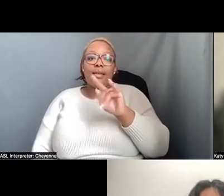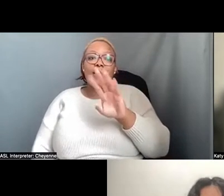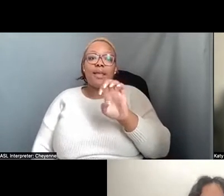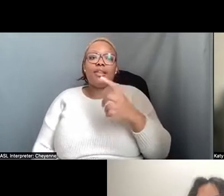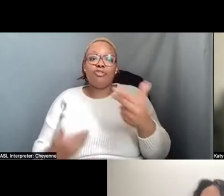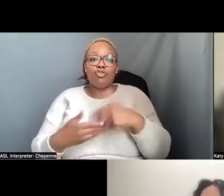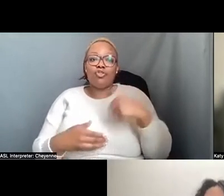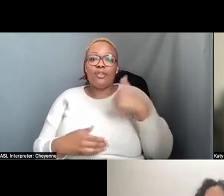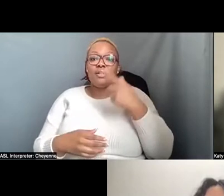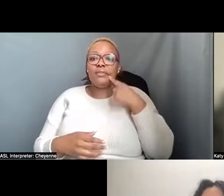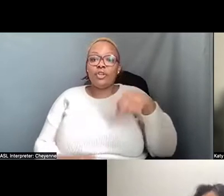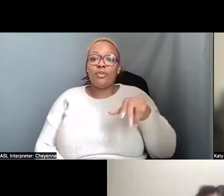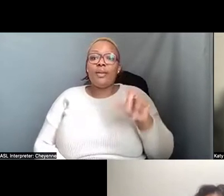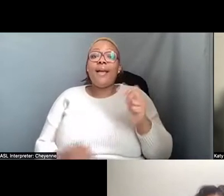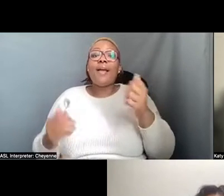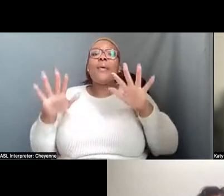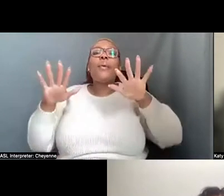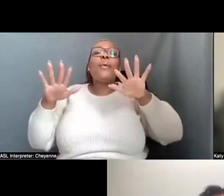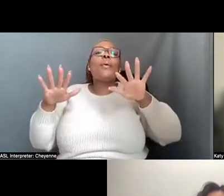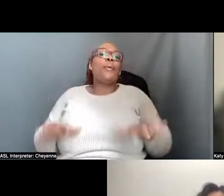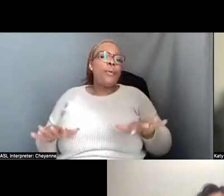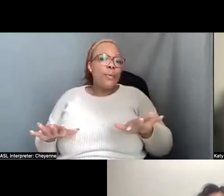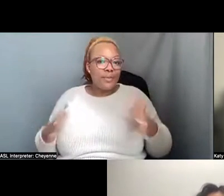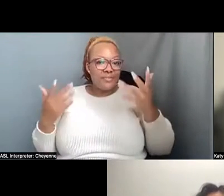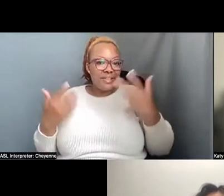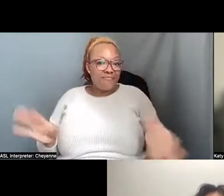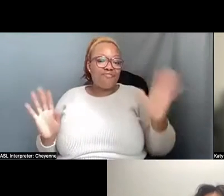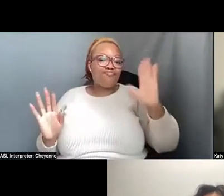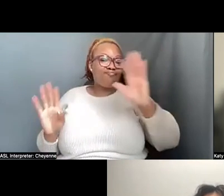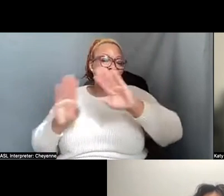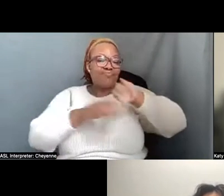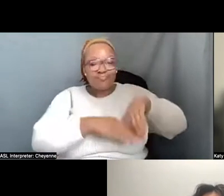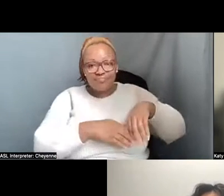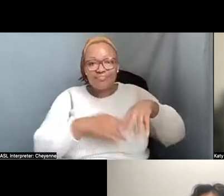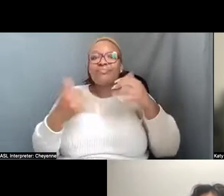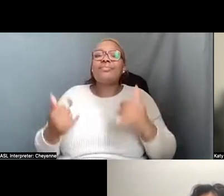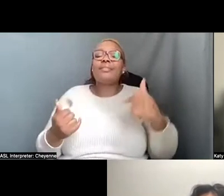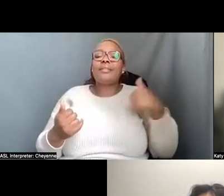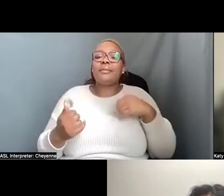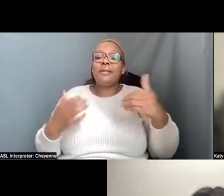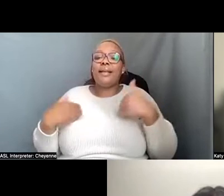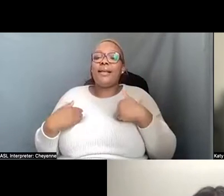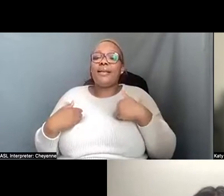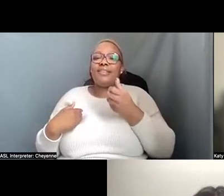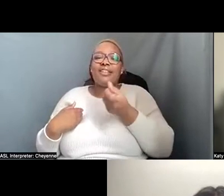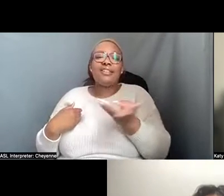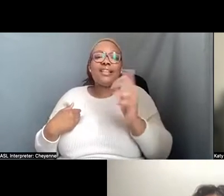into their seats because we have several questions in the Q&A. Some that we will just join together